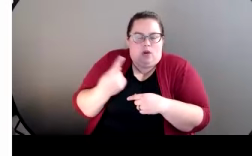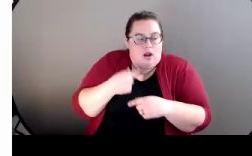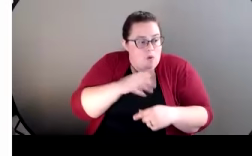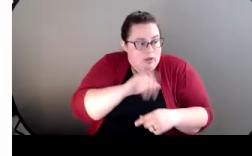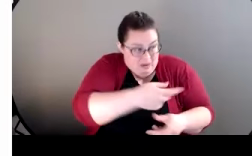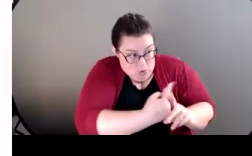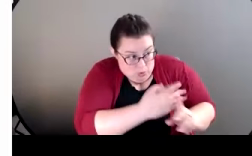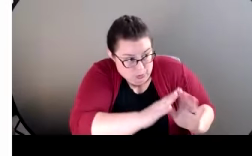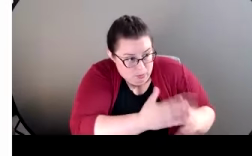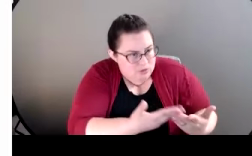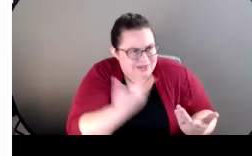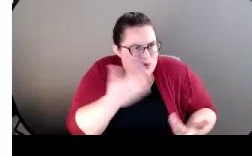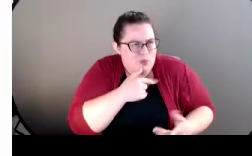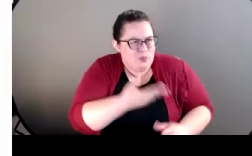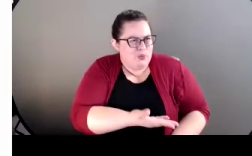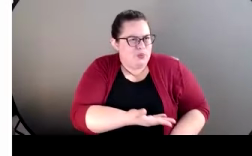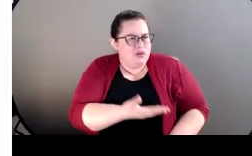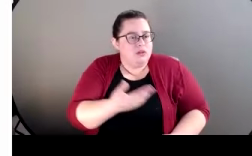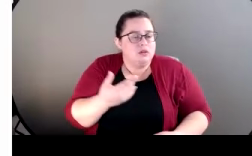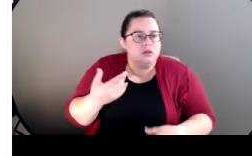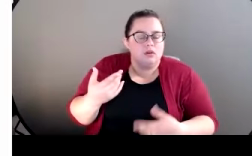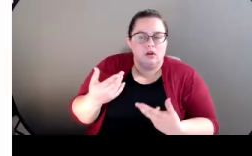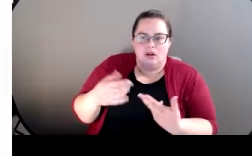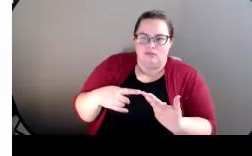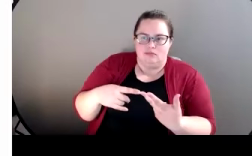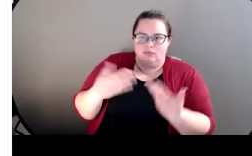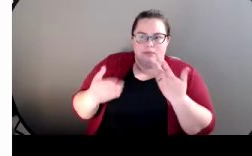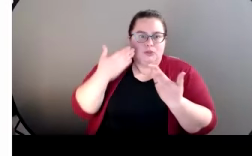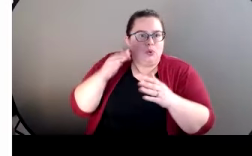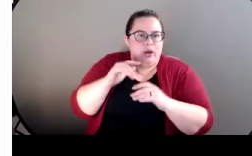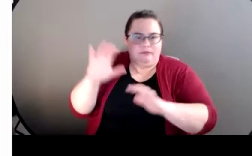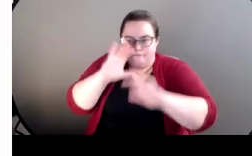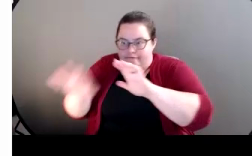They may not know how to, you know, search for textbooks or materials online,